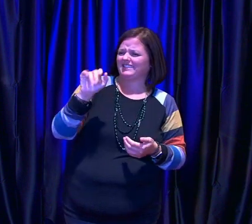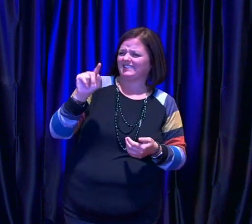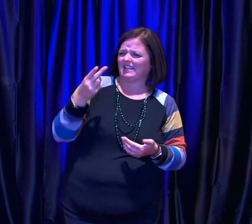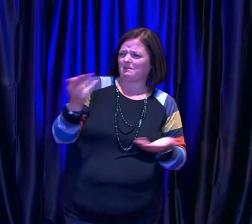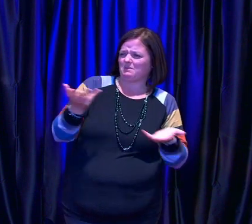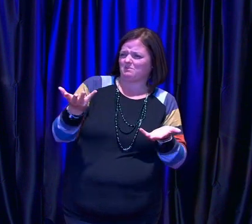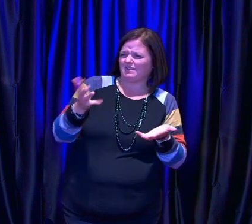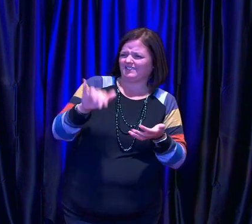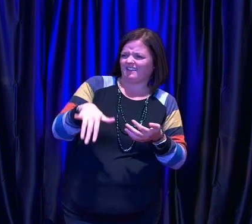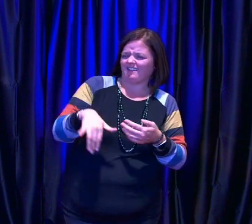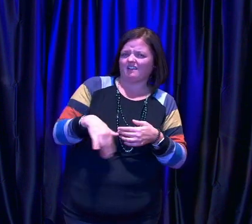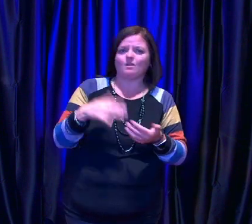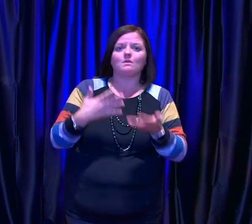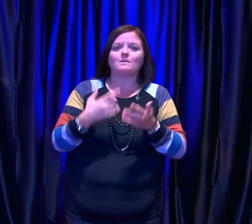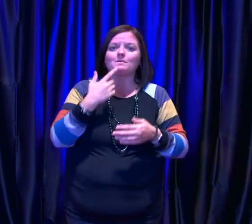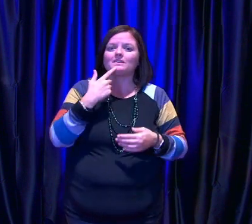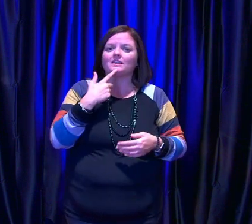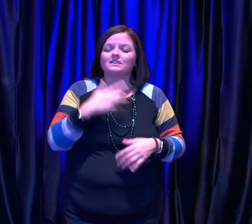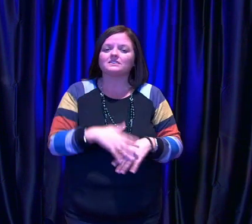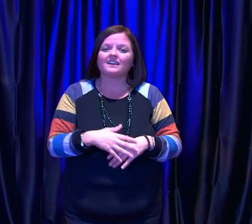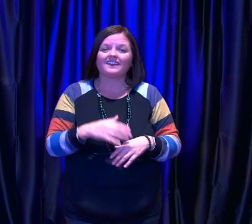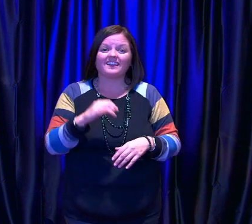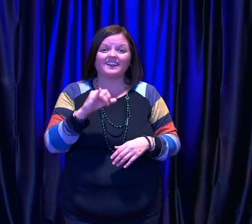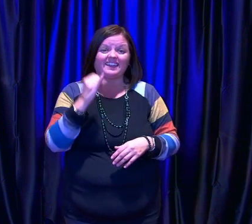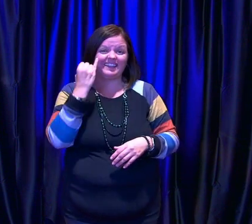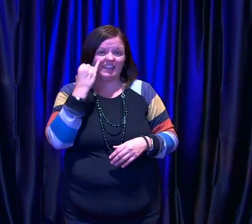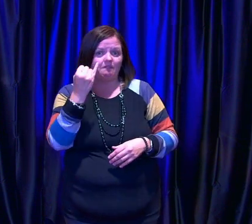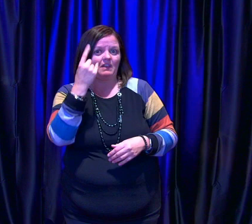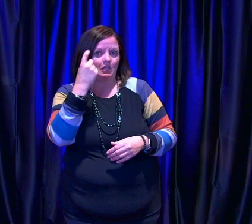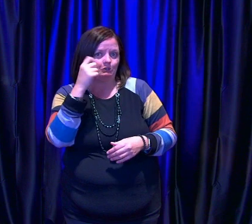or maybe they would say if they understood the ten commandments